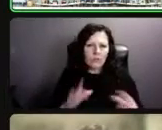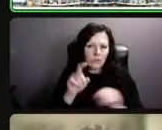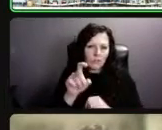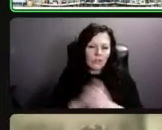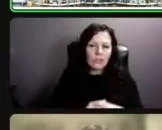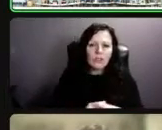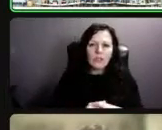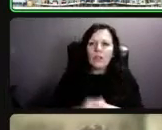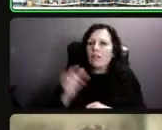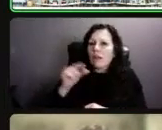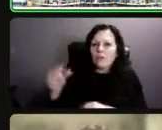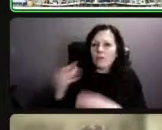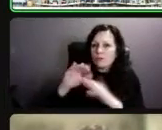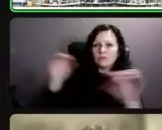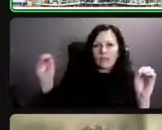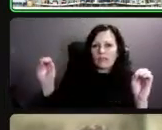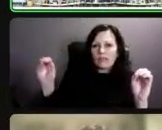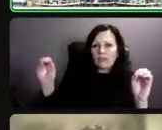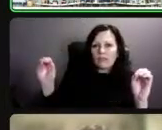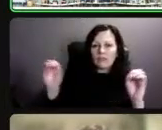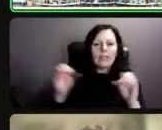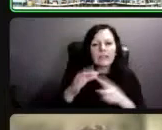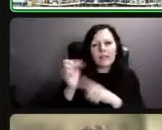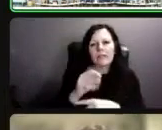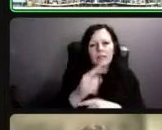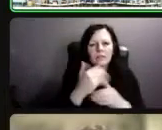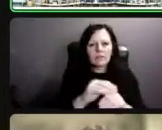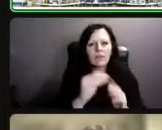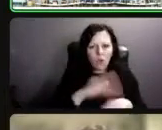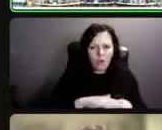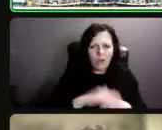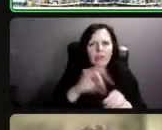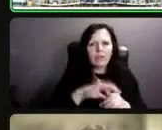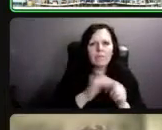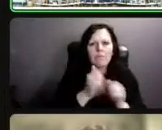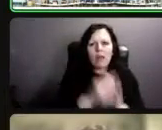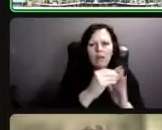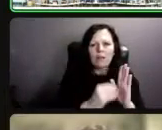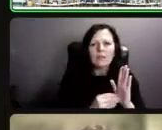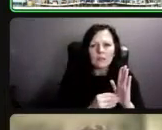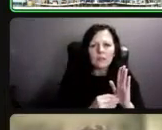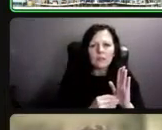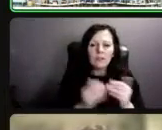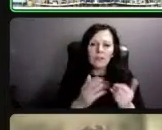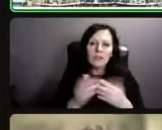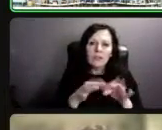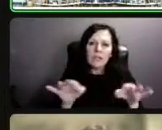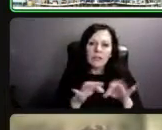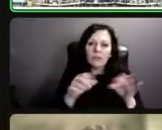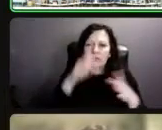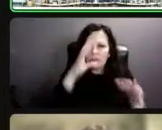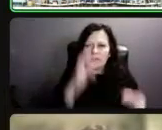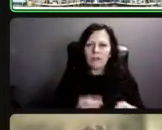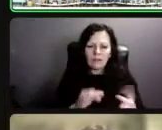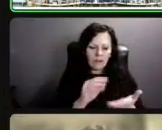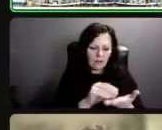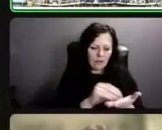ADDITION SOME OF OUR OTHER FIRST RESPONDERS? THE GOVERNMENT IS NOT